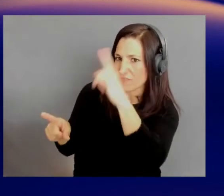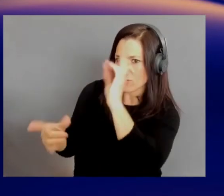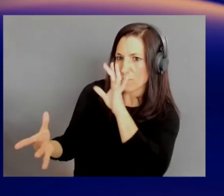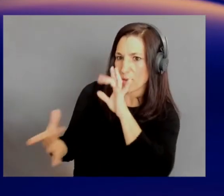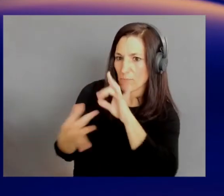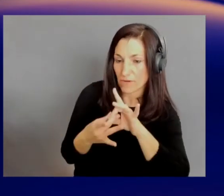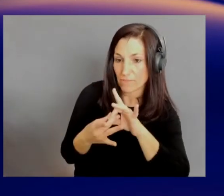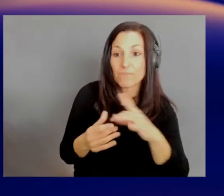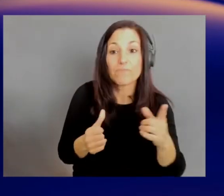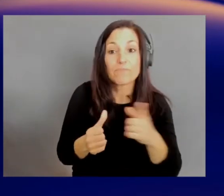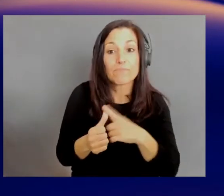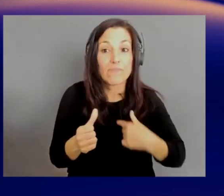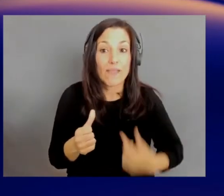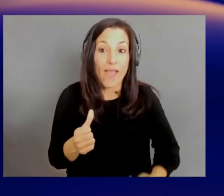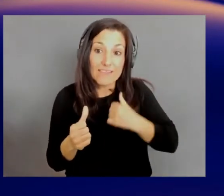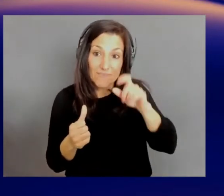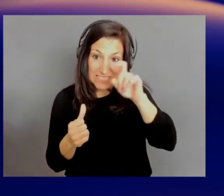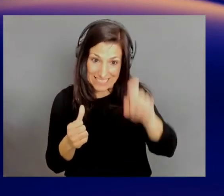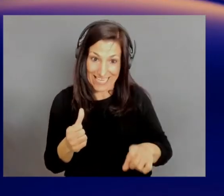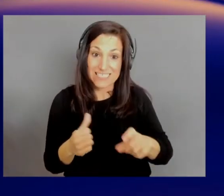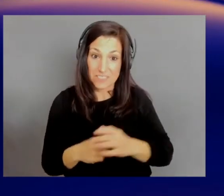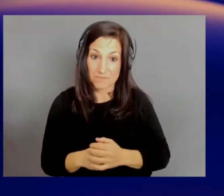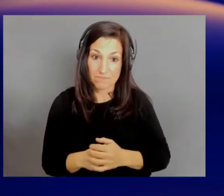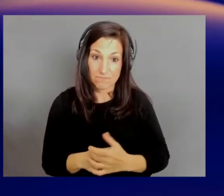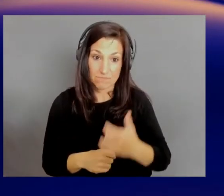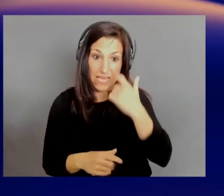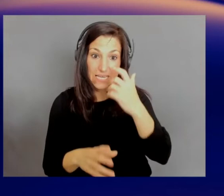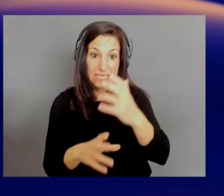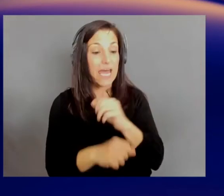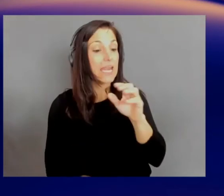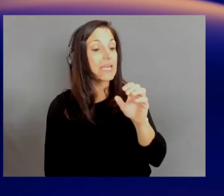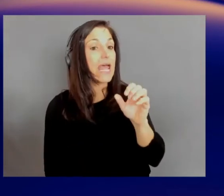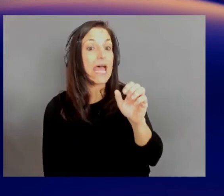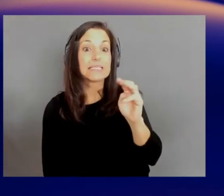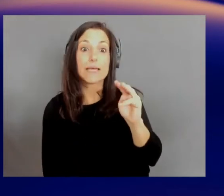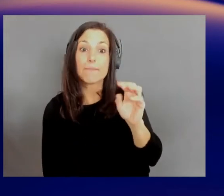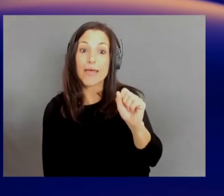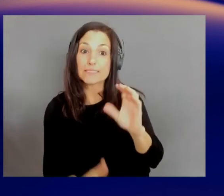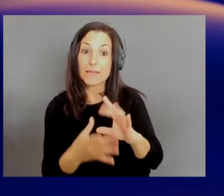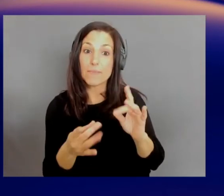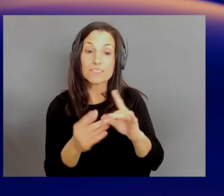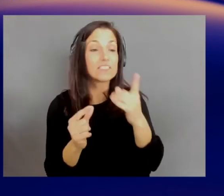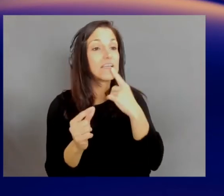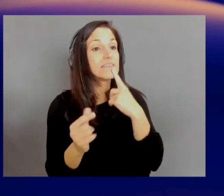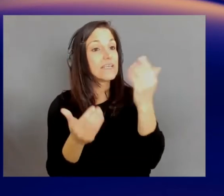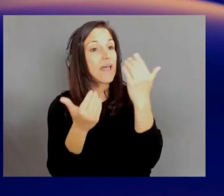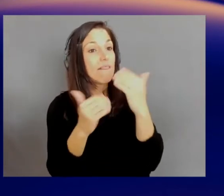I got a notification SMS message saying, "Please limit your electricity use right now."